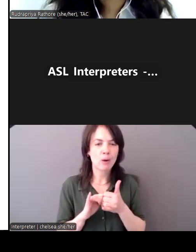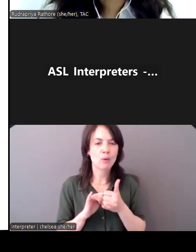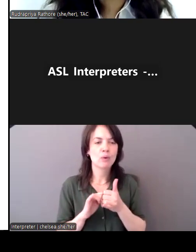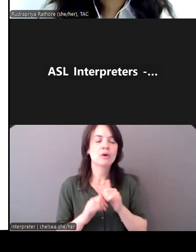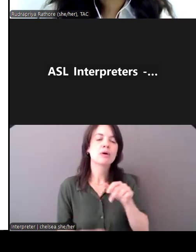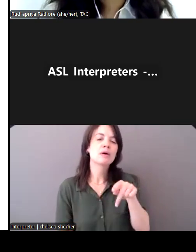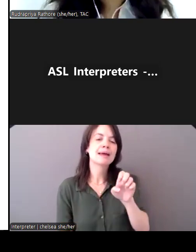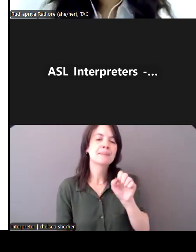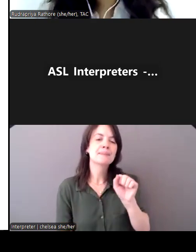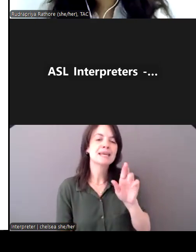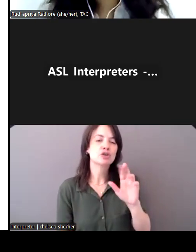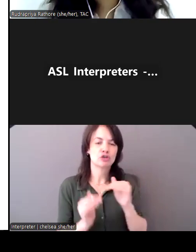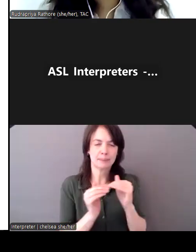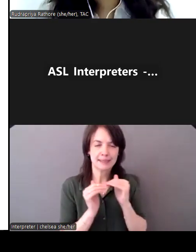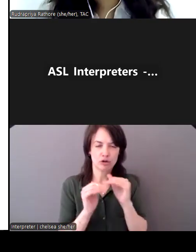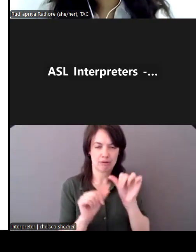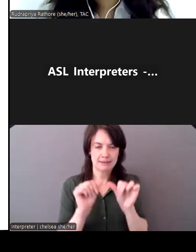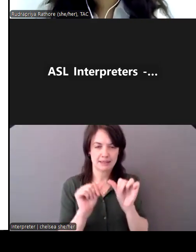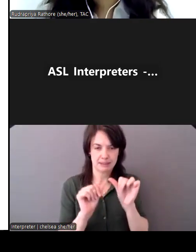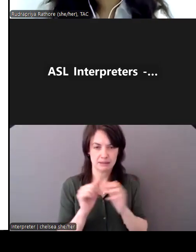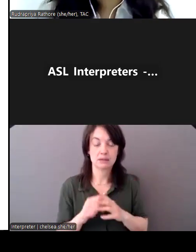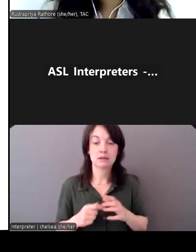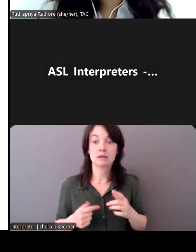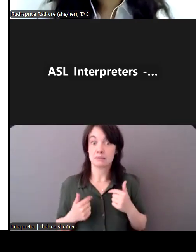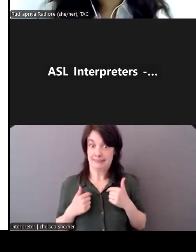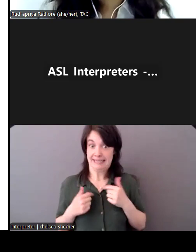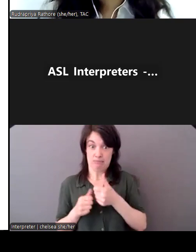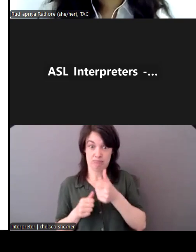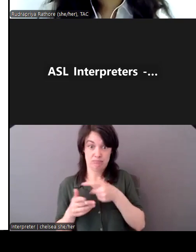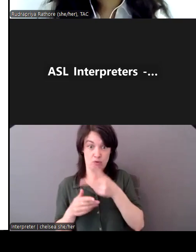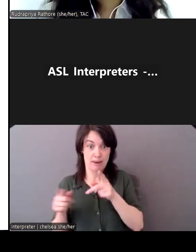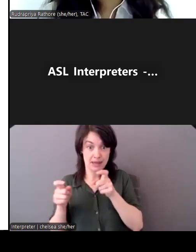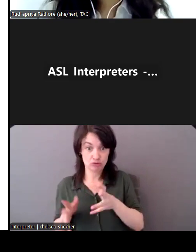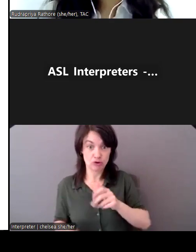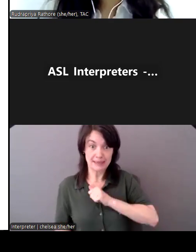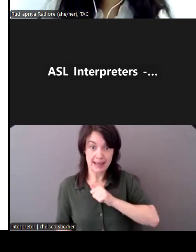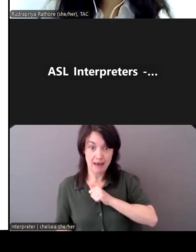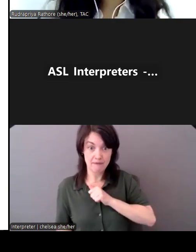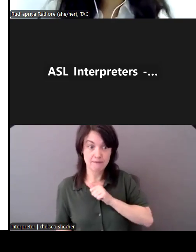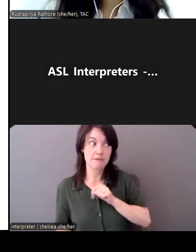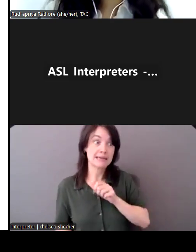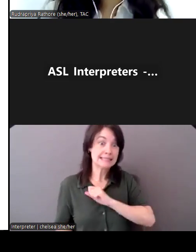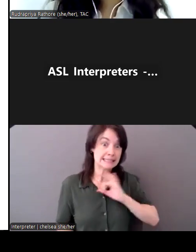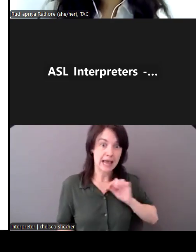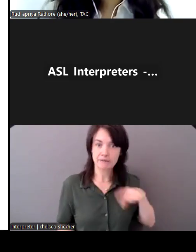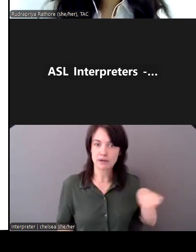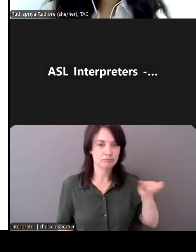that program managers such as myself and other staff have no say in what actually gets funded